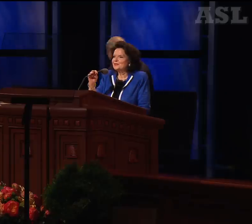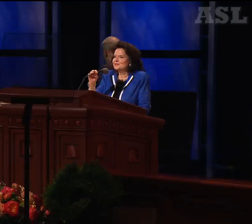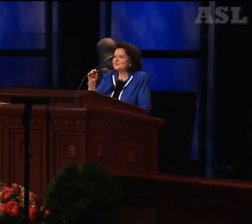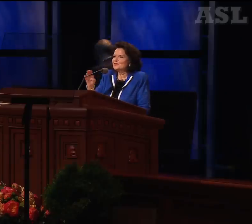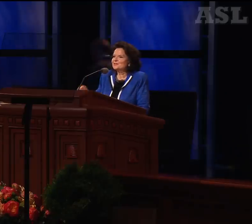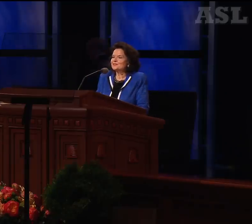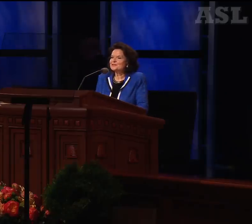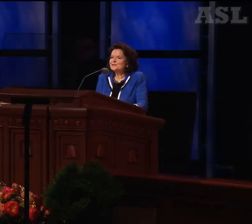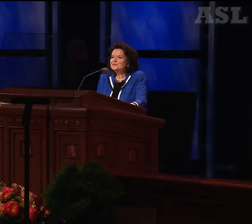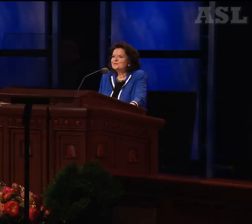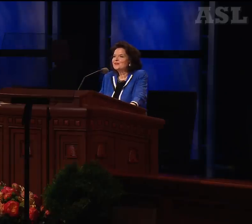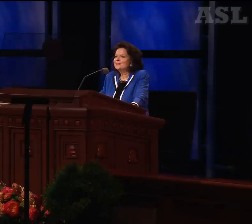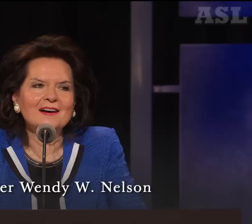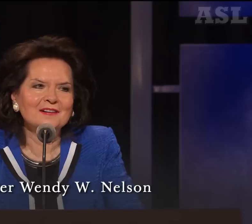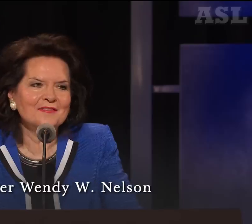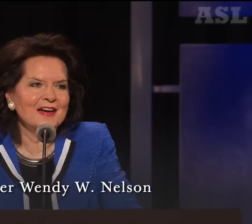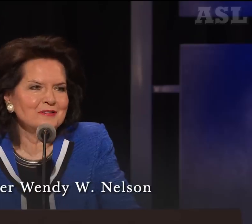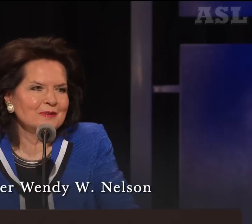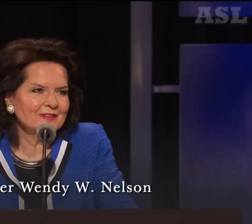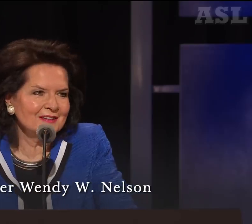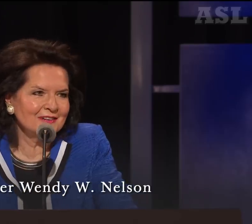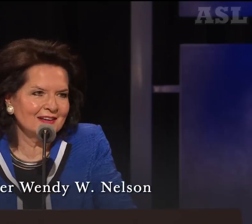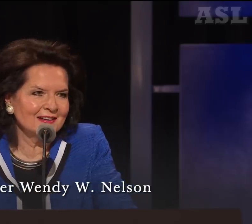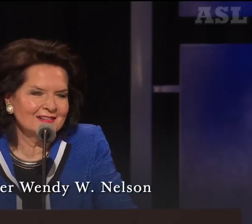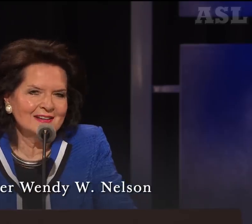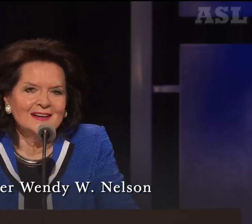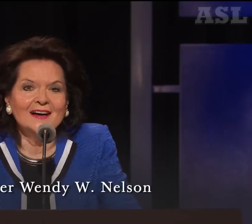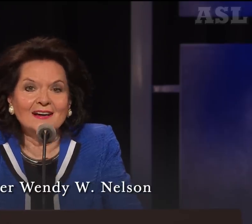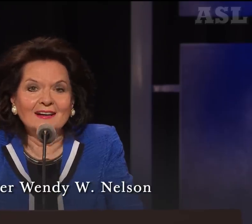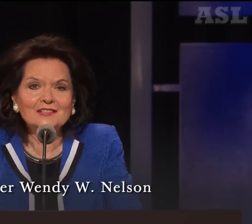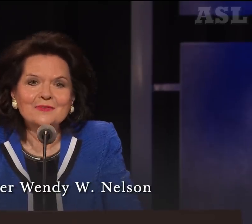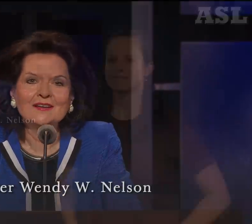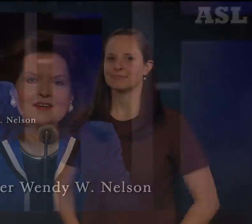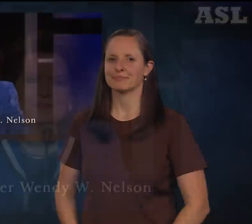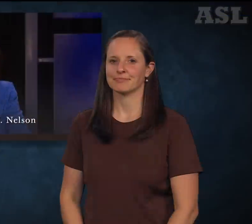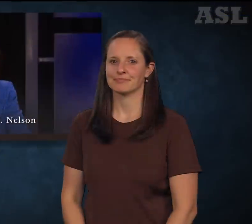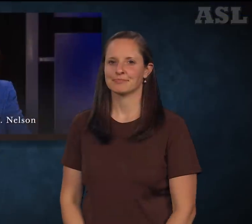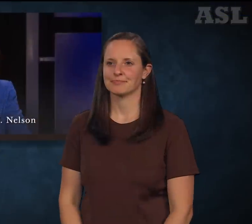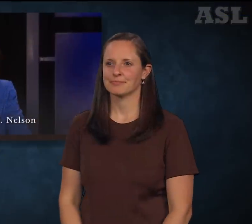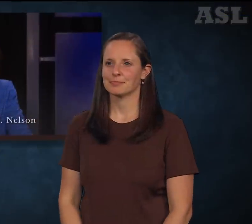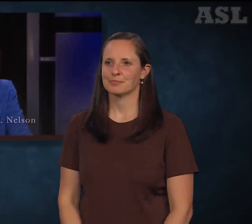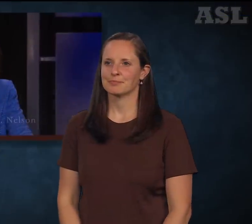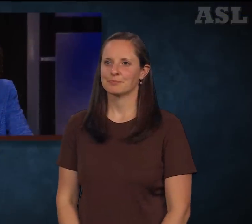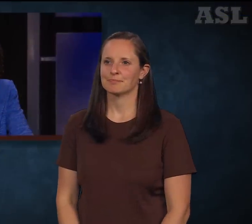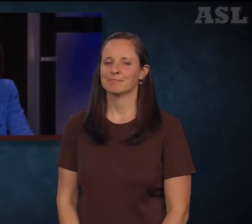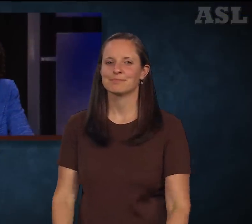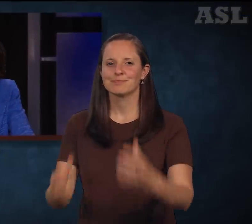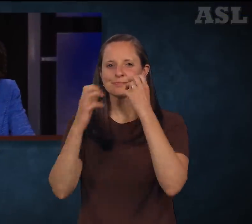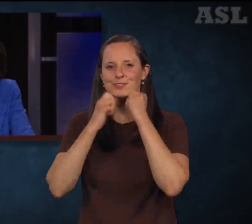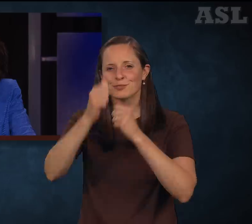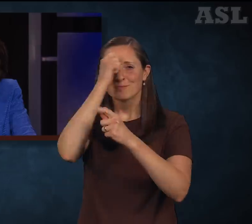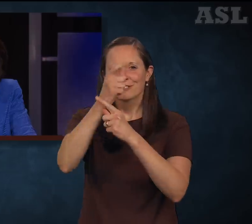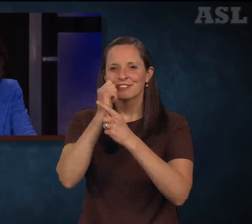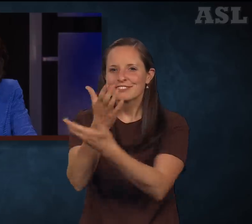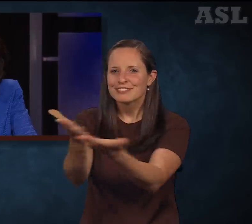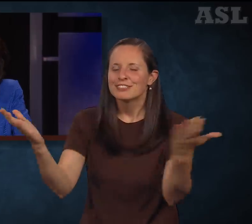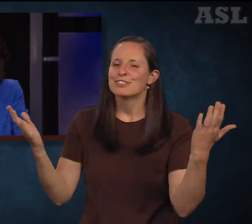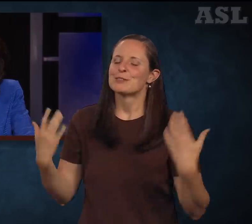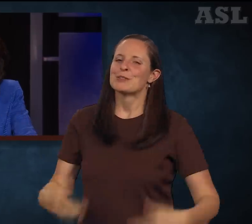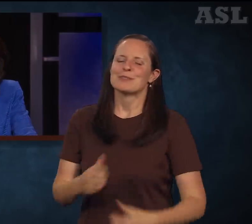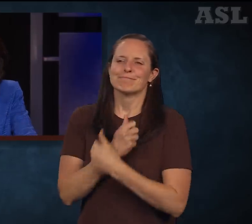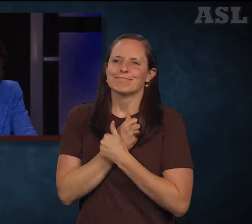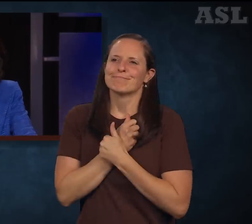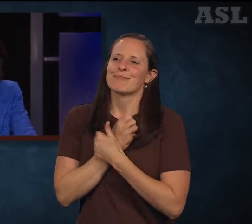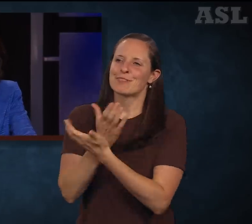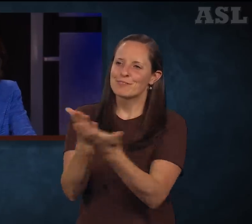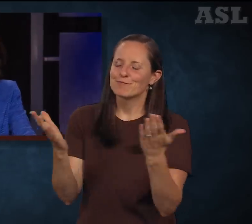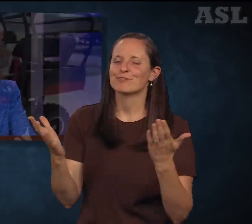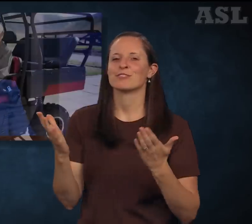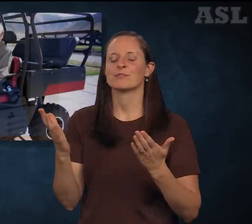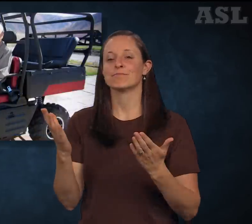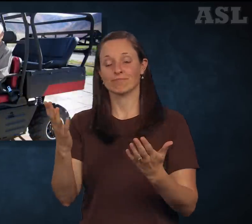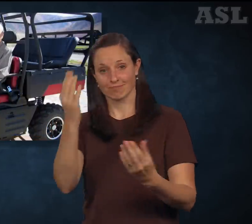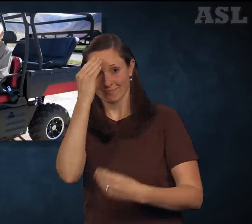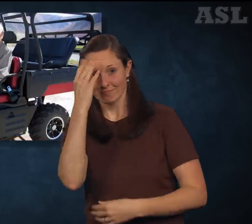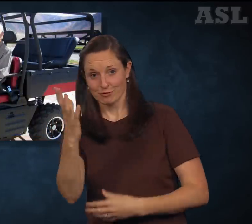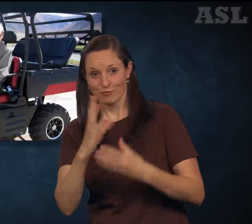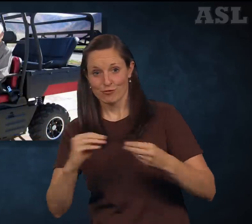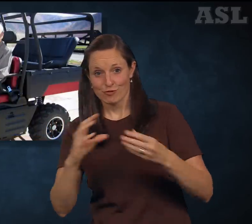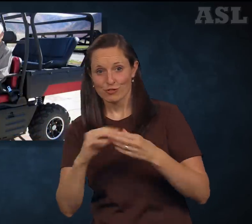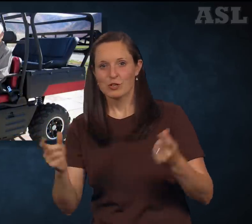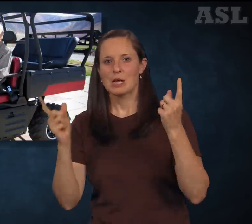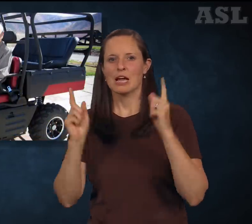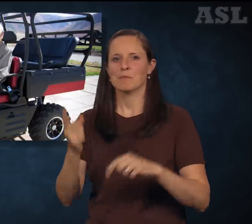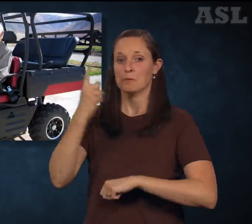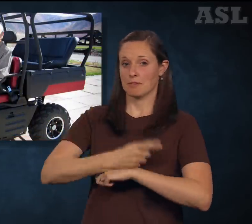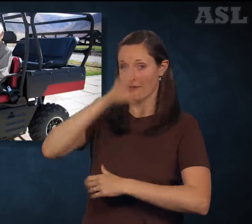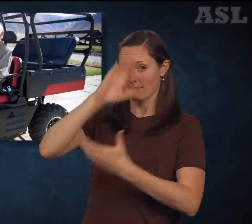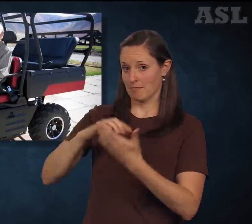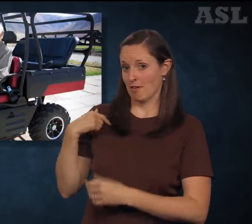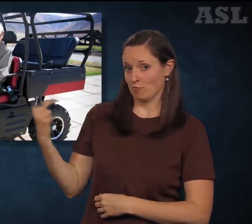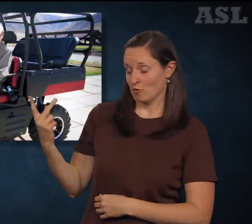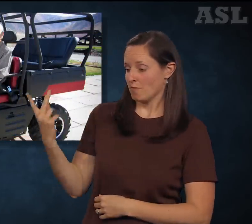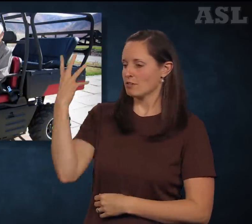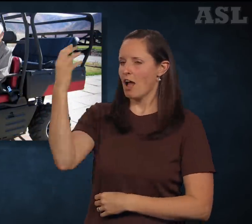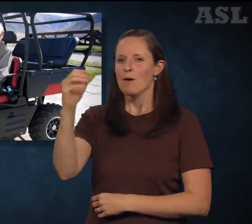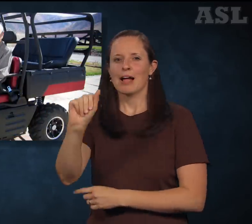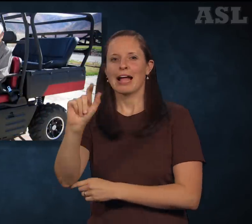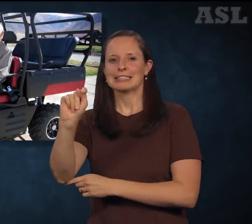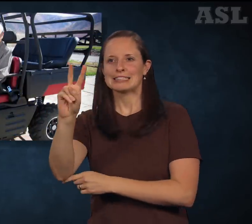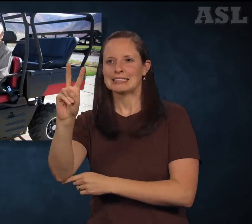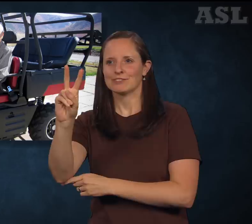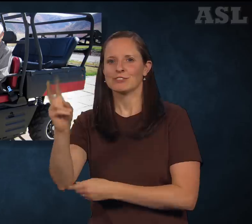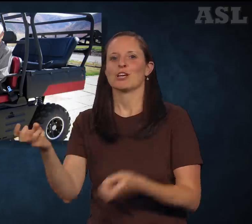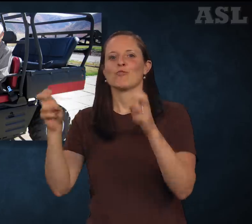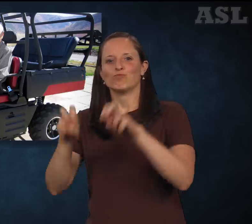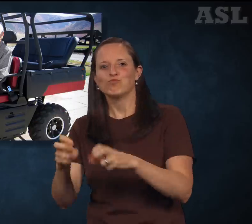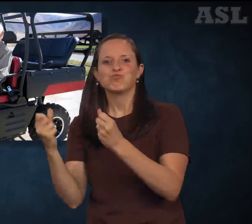SISTER WENDY W. NELSON: